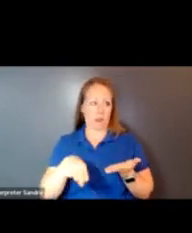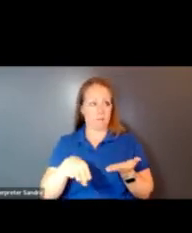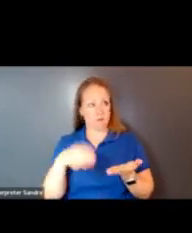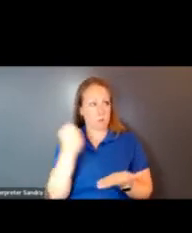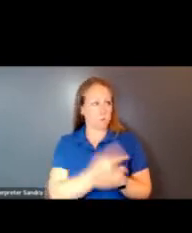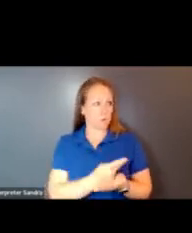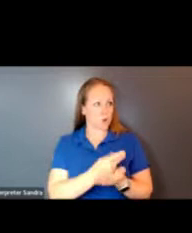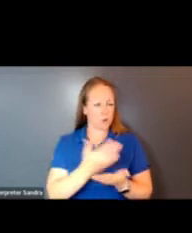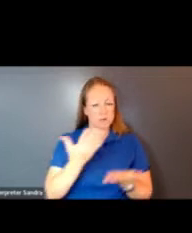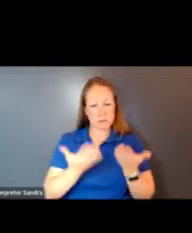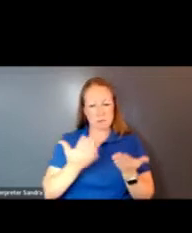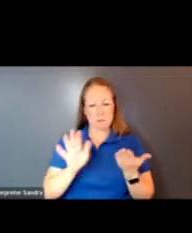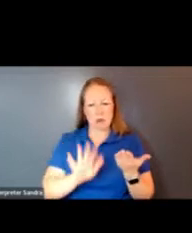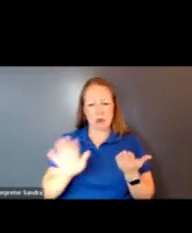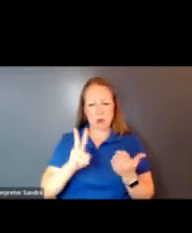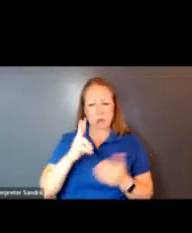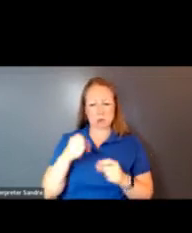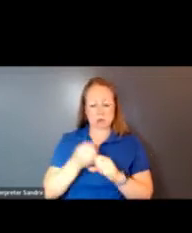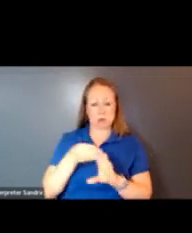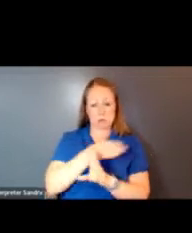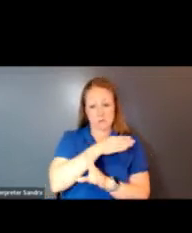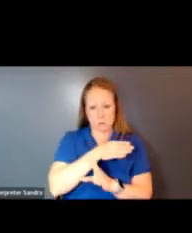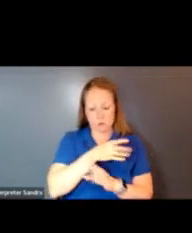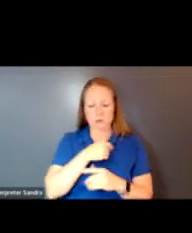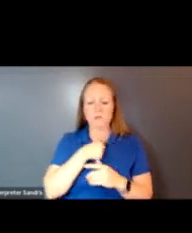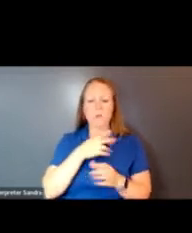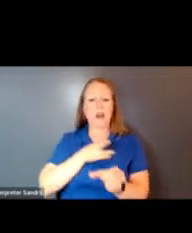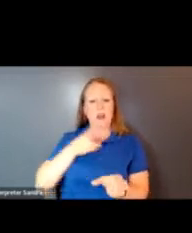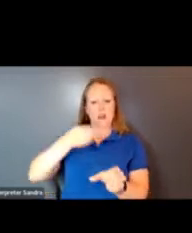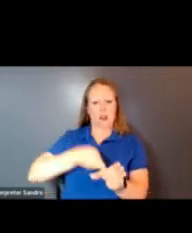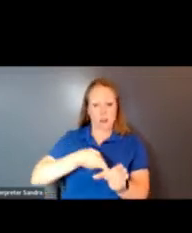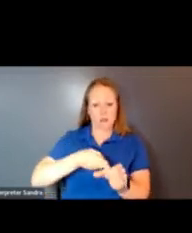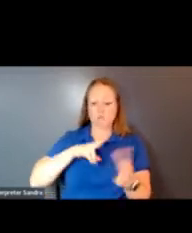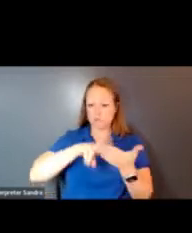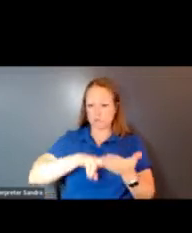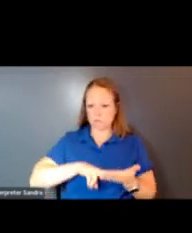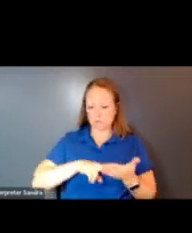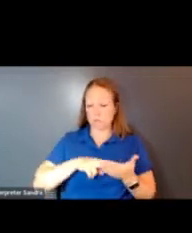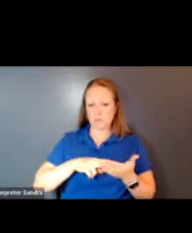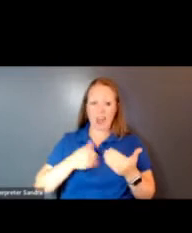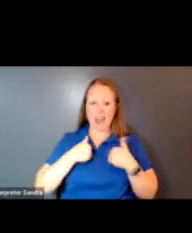prior to that. So when I was enrolled, I did not have the option to self direct. So all of